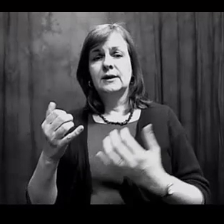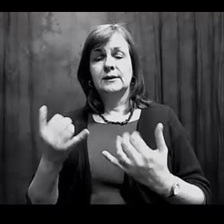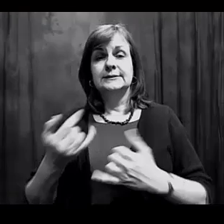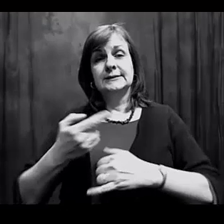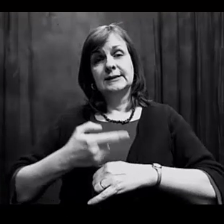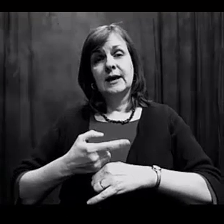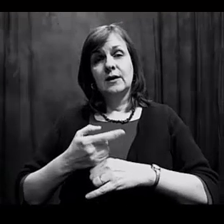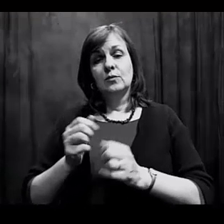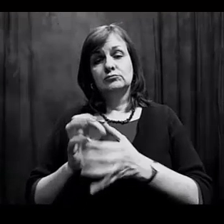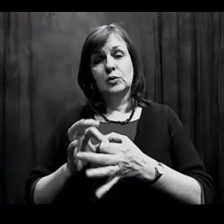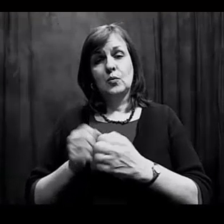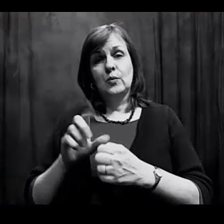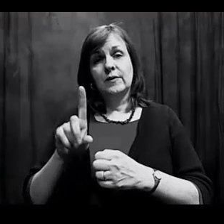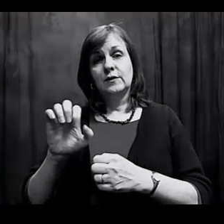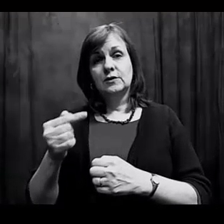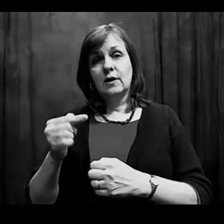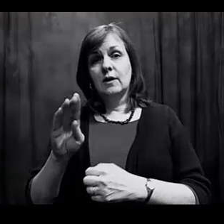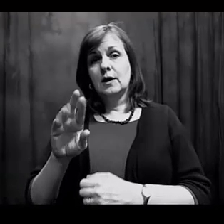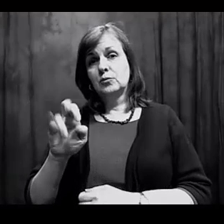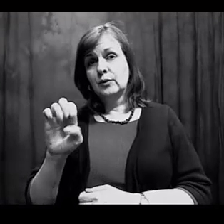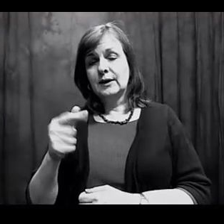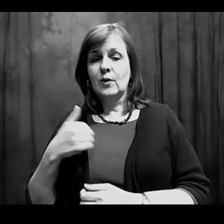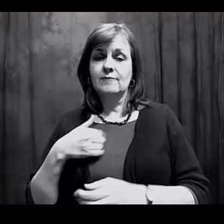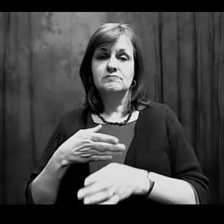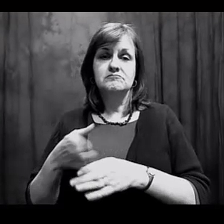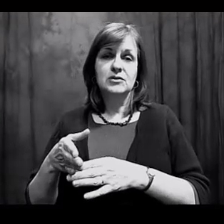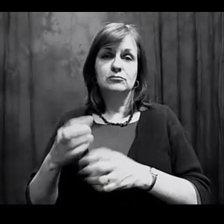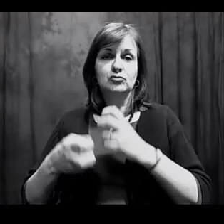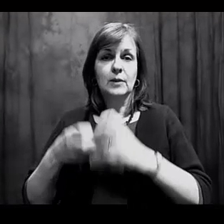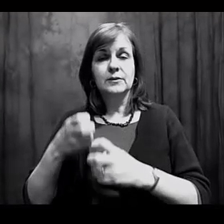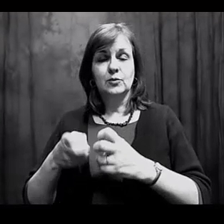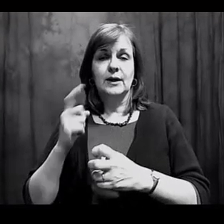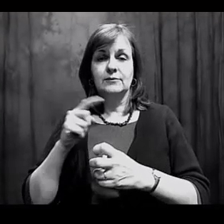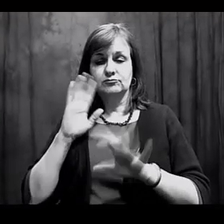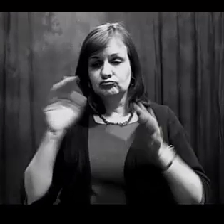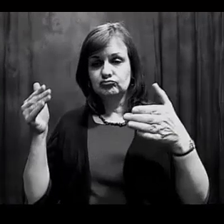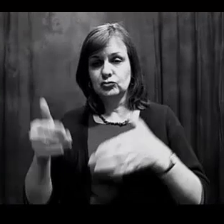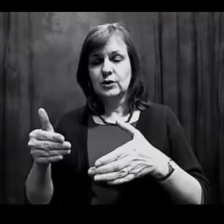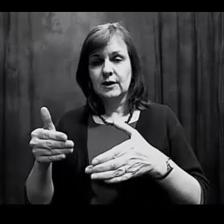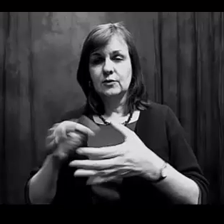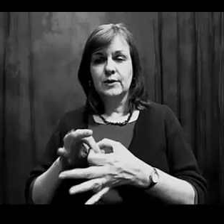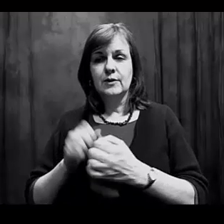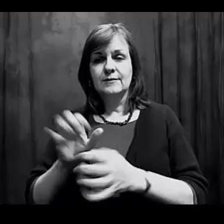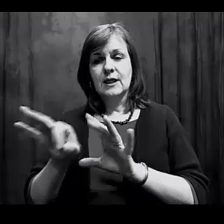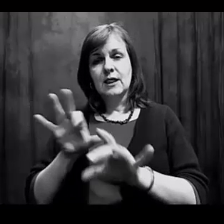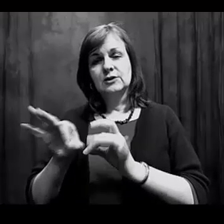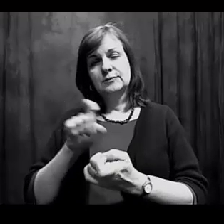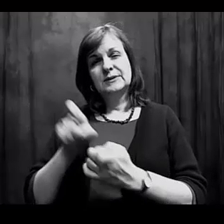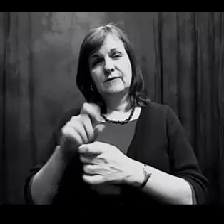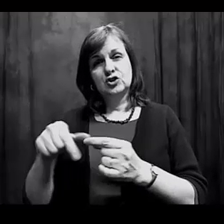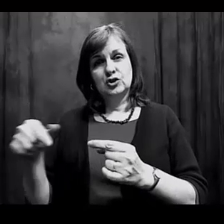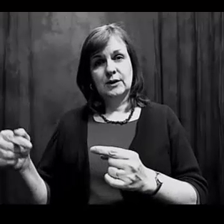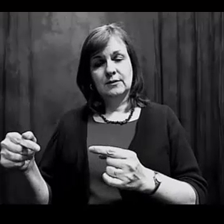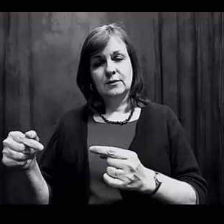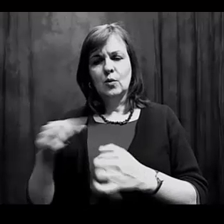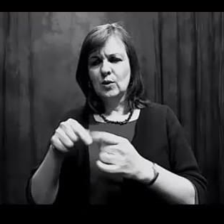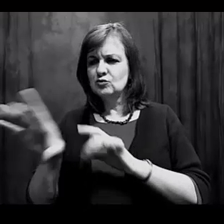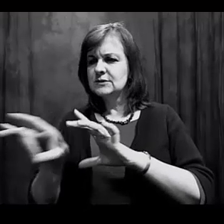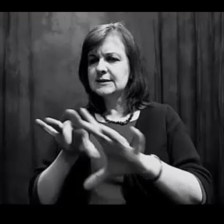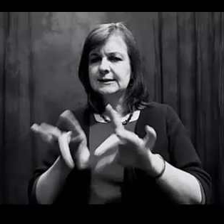and at this point within dog breeding we have some major issues that have to be addressed as far as selection of particular